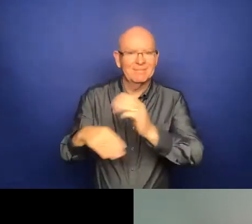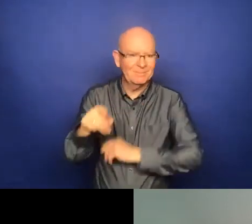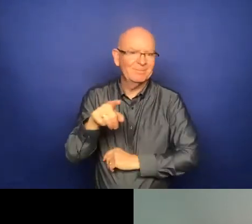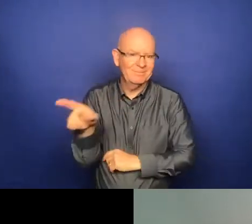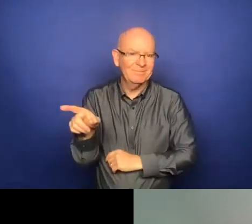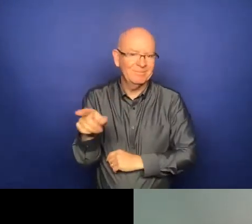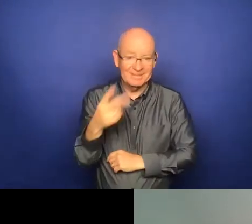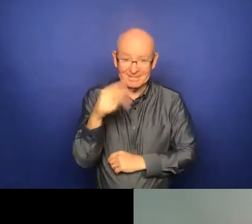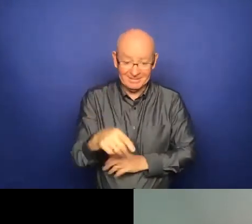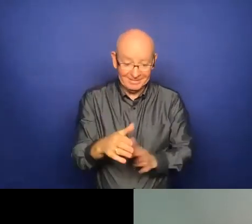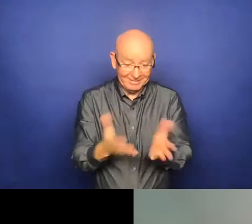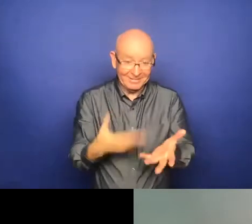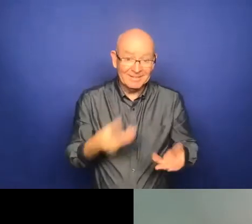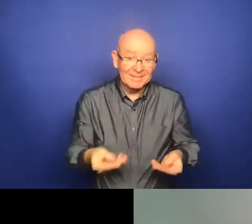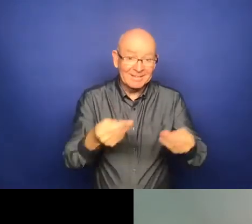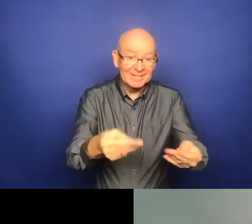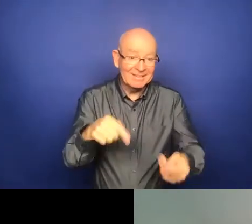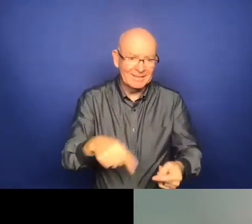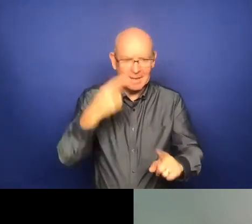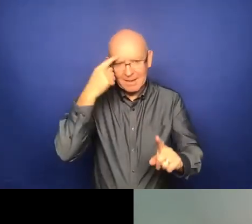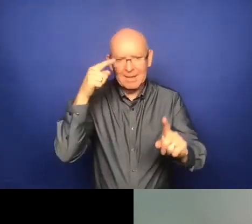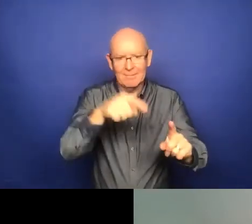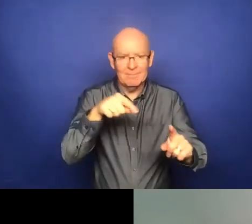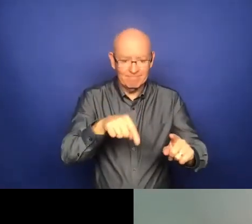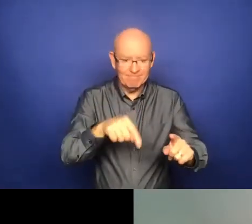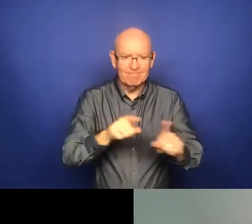we aim at creating that bridge that connects people with disabilities